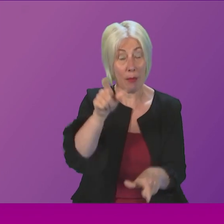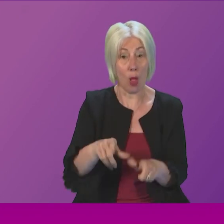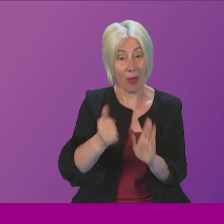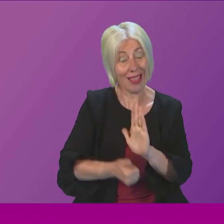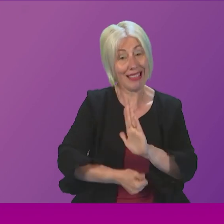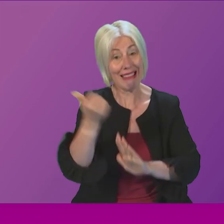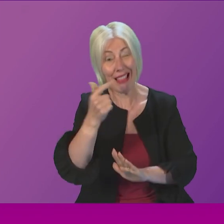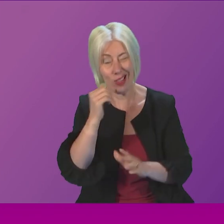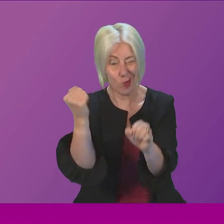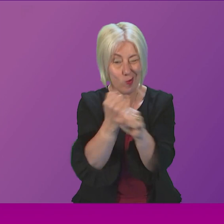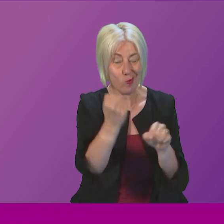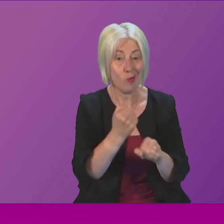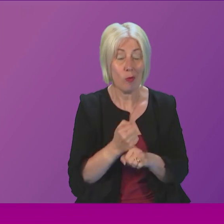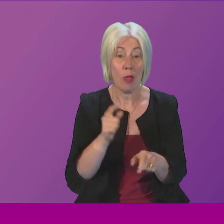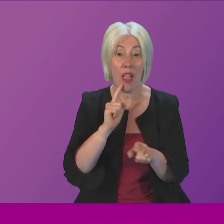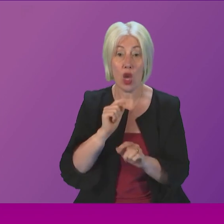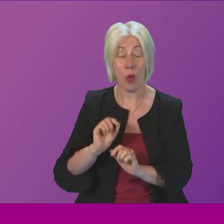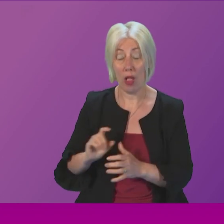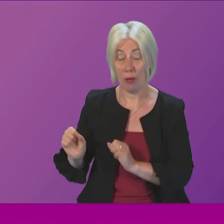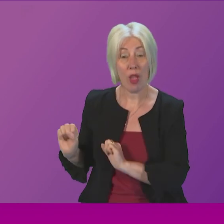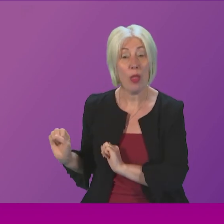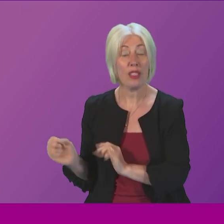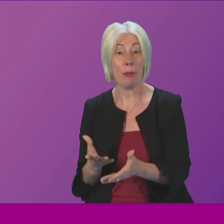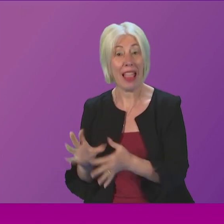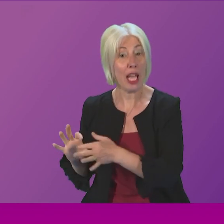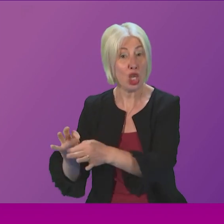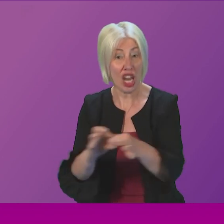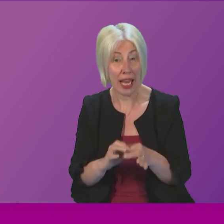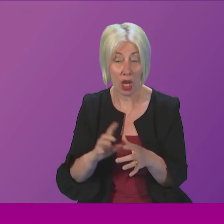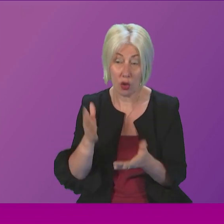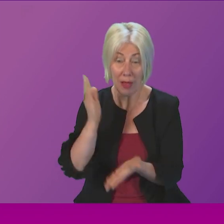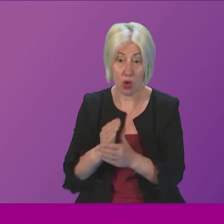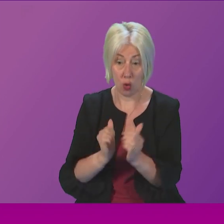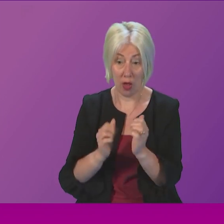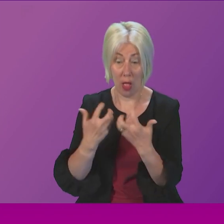and the supply chain that is required. These are very serious issues and they have been well raised by Willie Rennie.